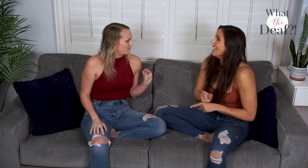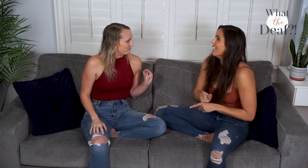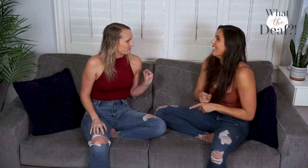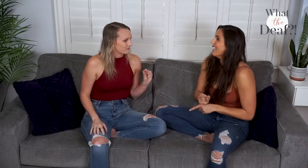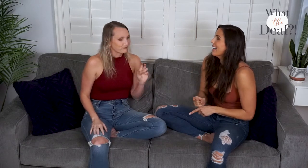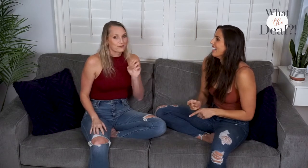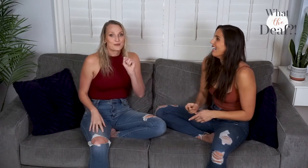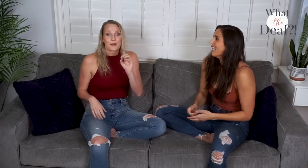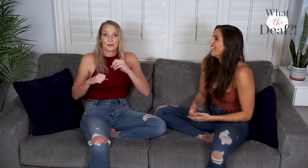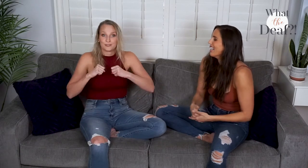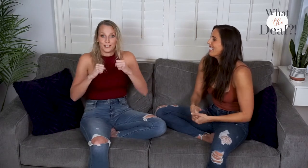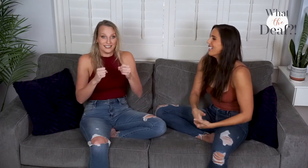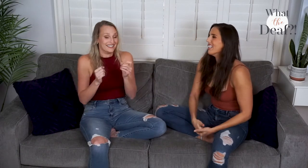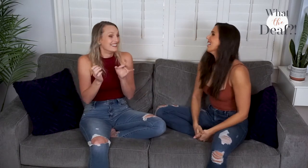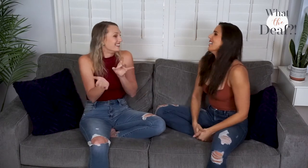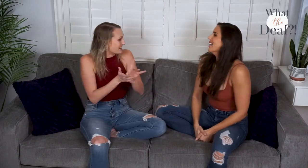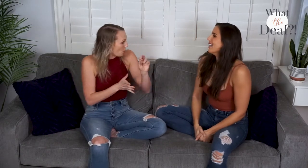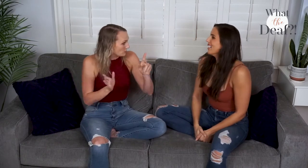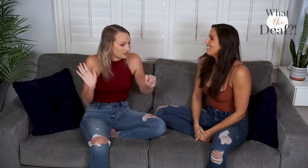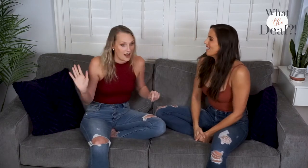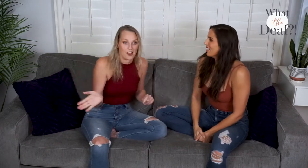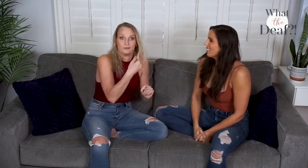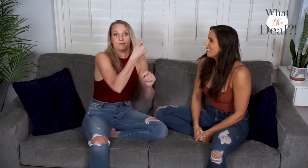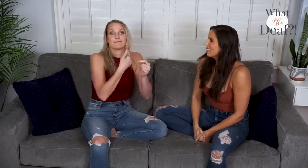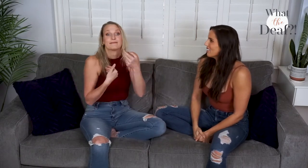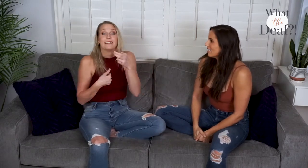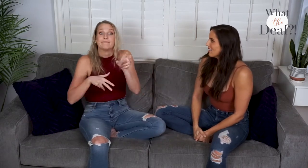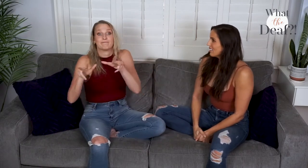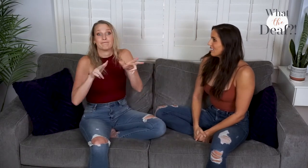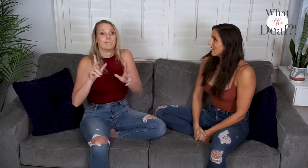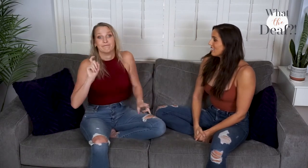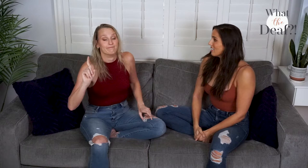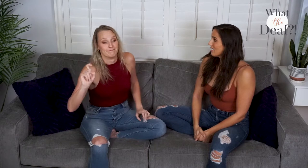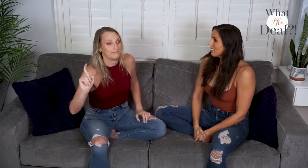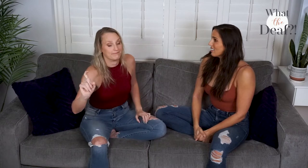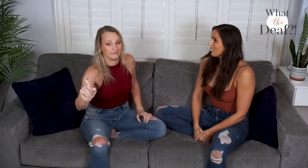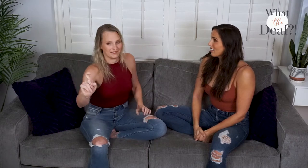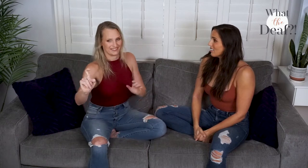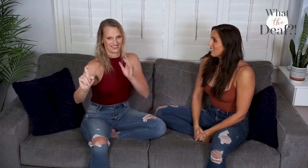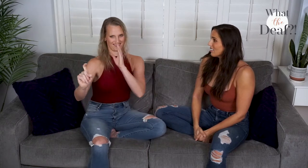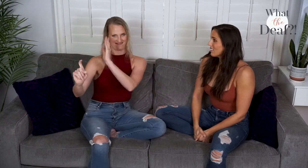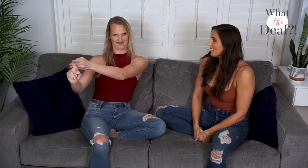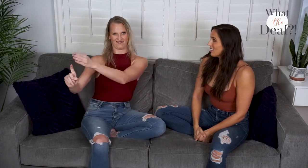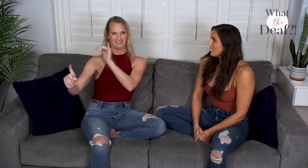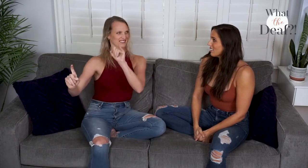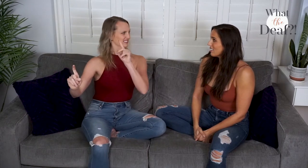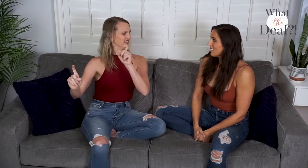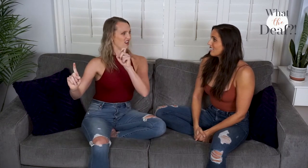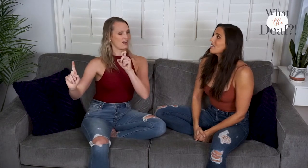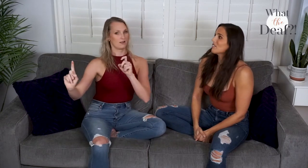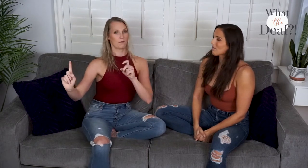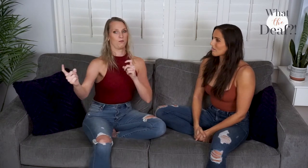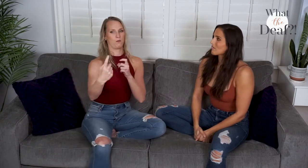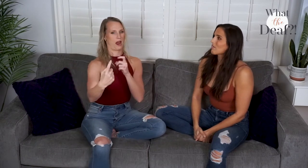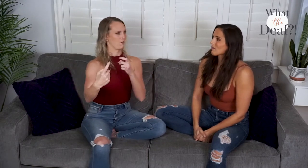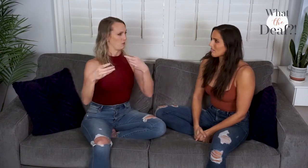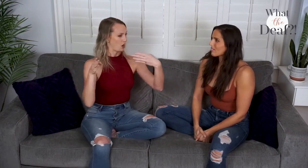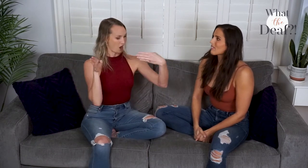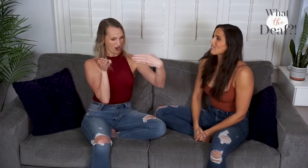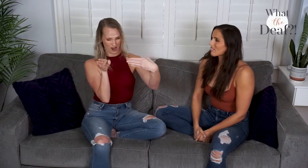No. So the security guard kicked him out and he walked off into the distance, like off to the side, rounded the corner.